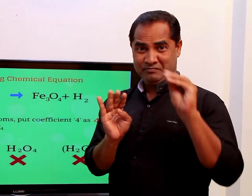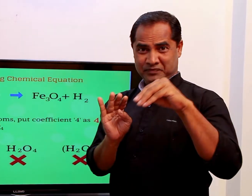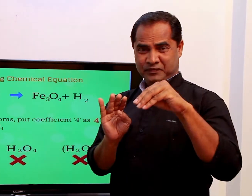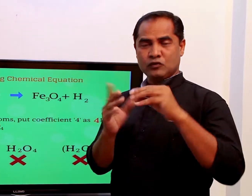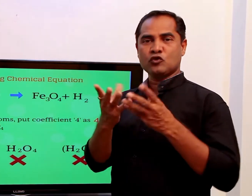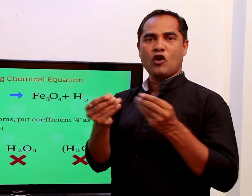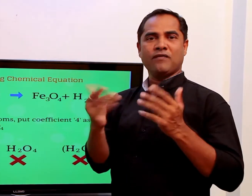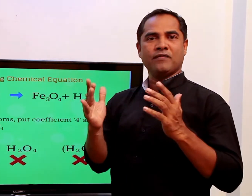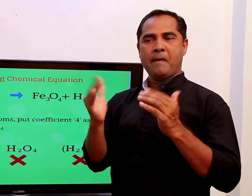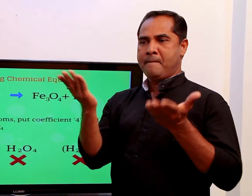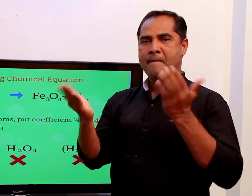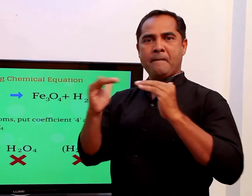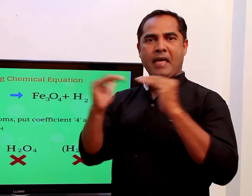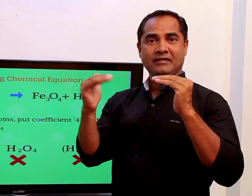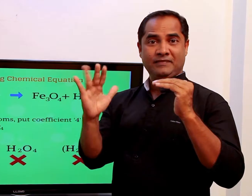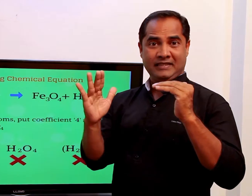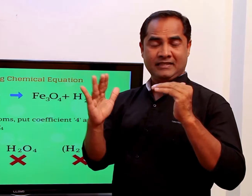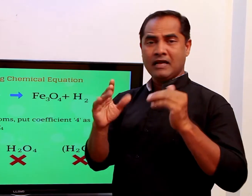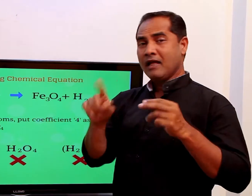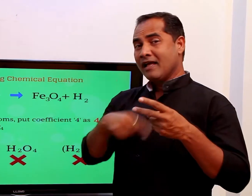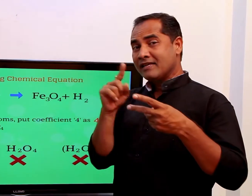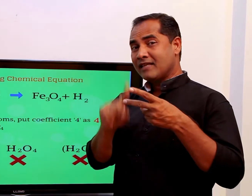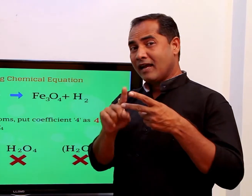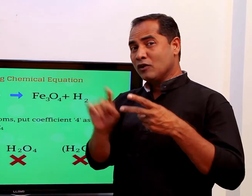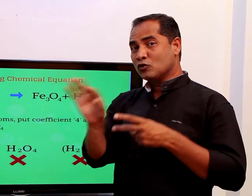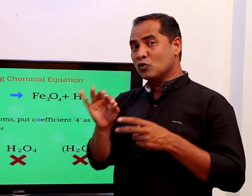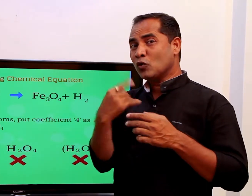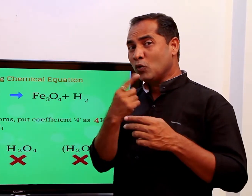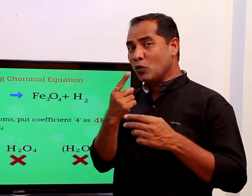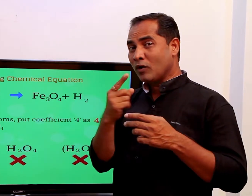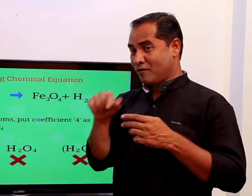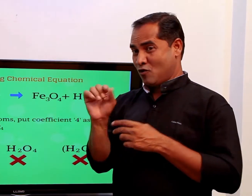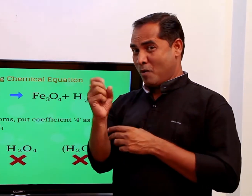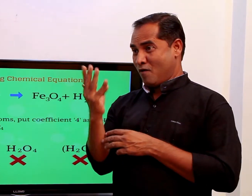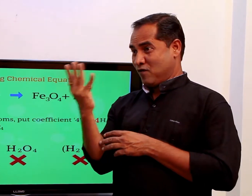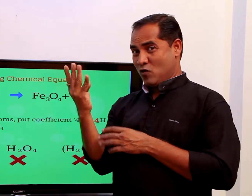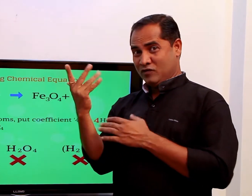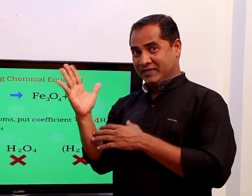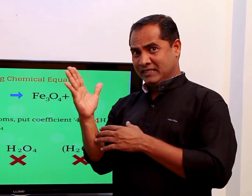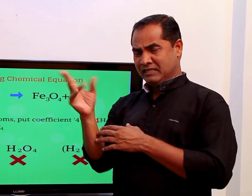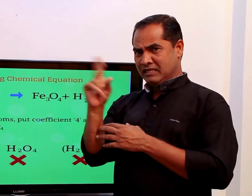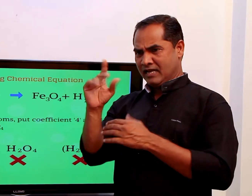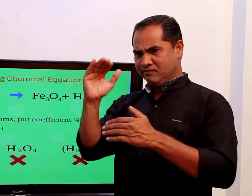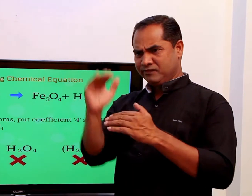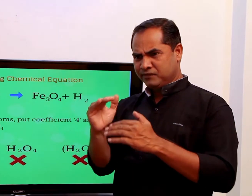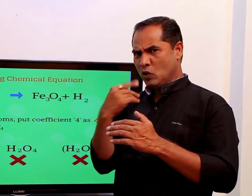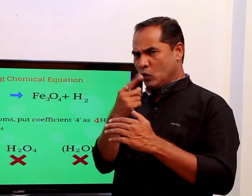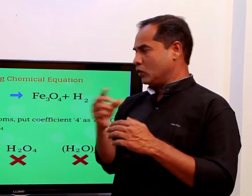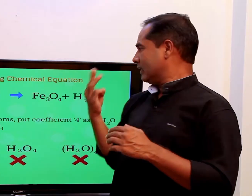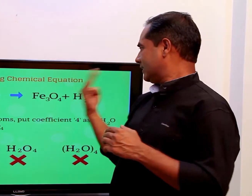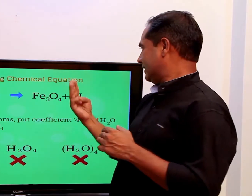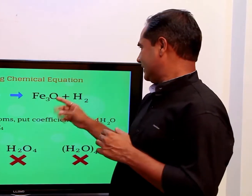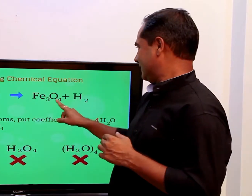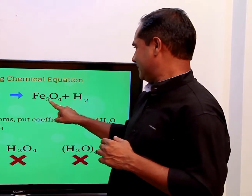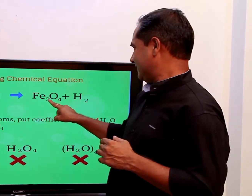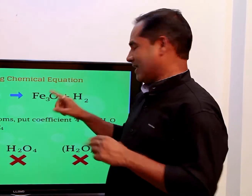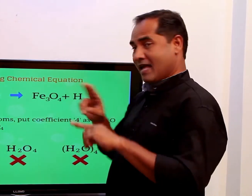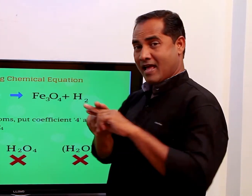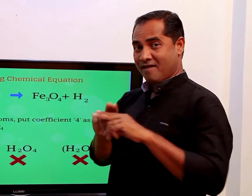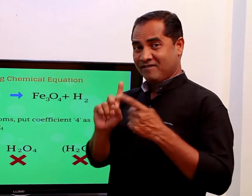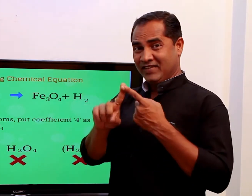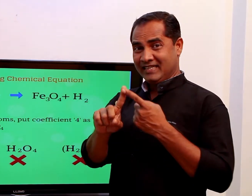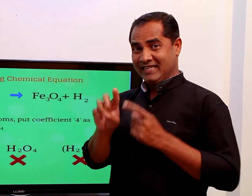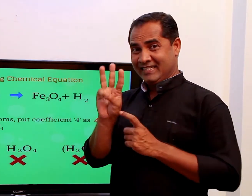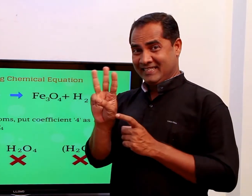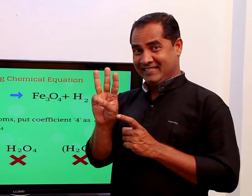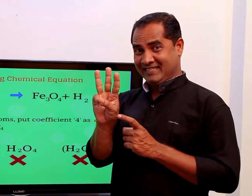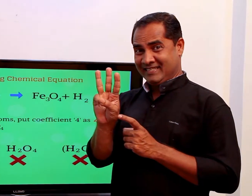So for H2O would balance the oxygen molecule now after oxygen is balanced what is the second one